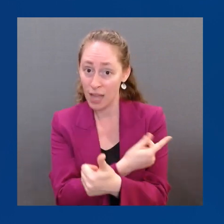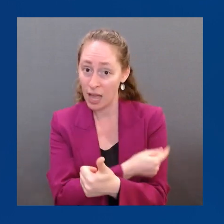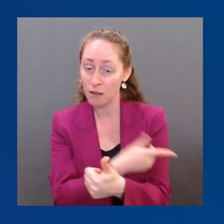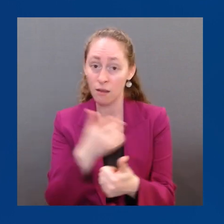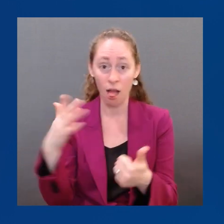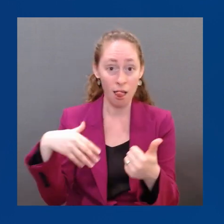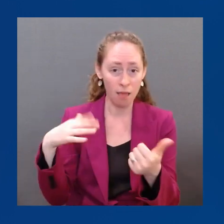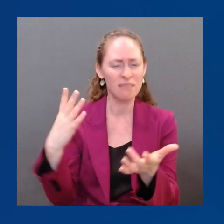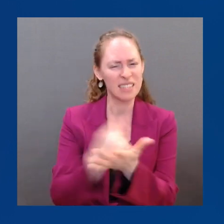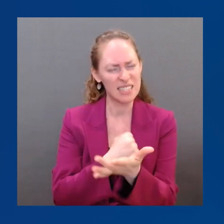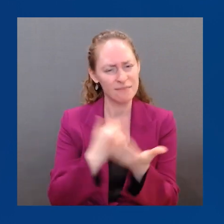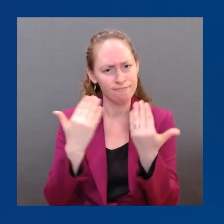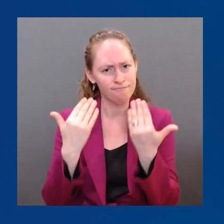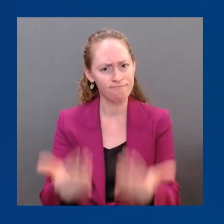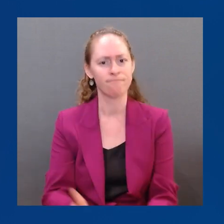to put on that mask before you gather.